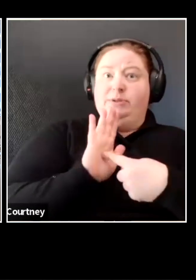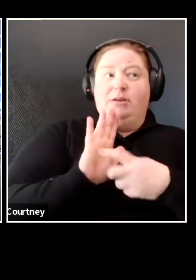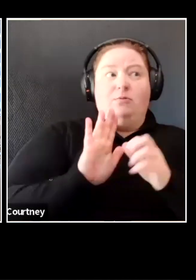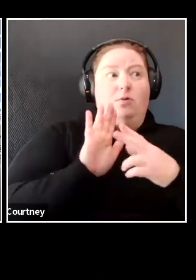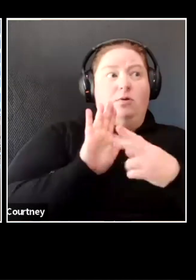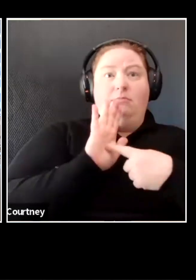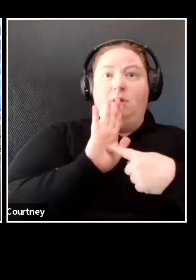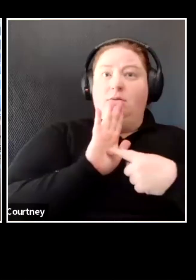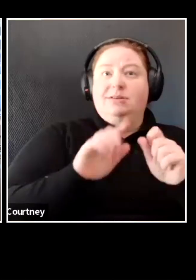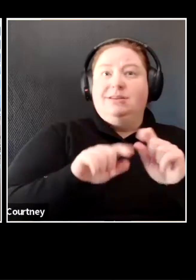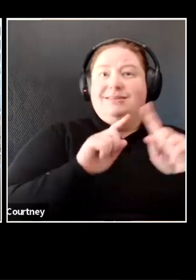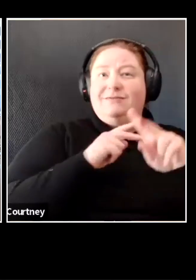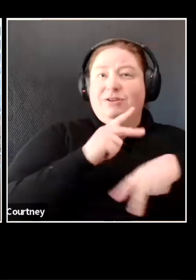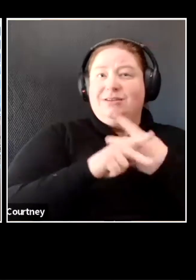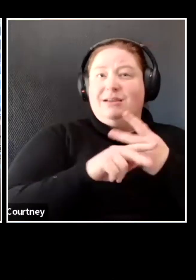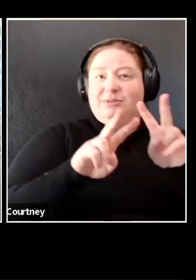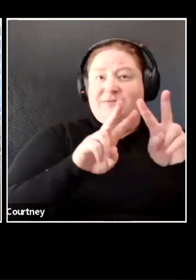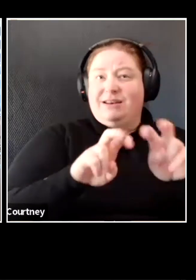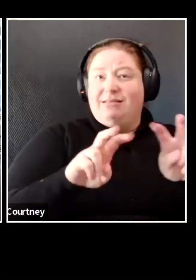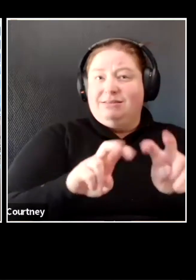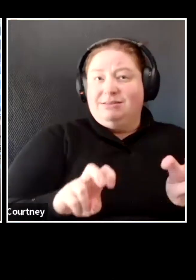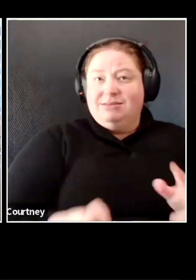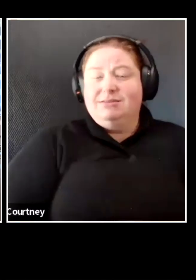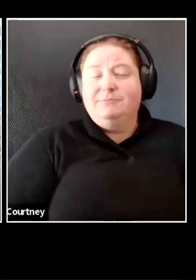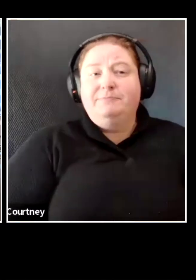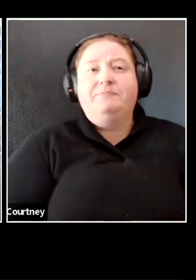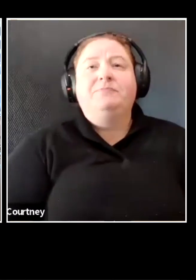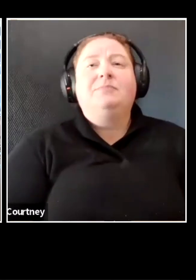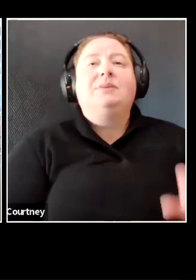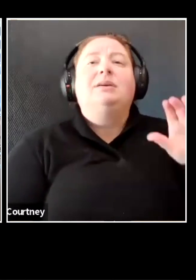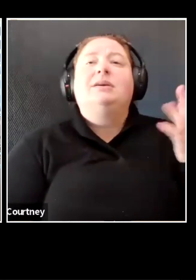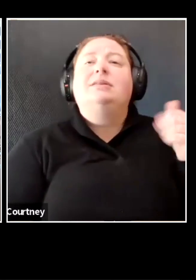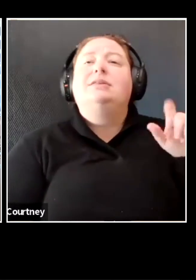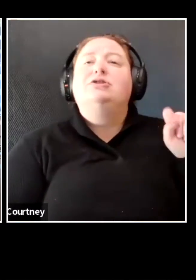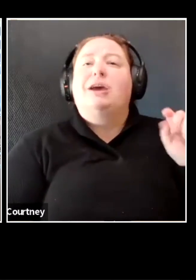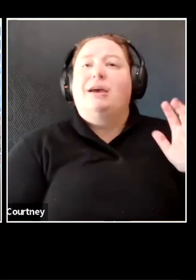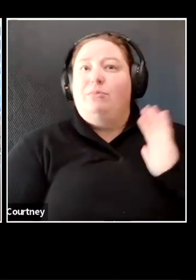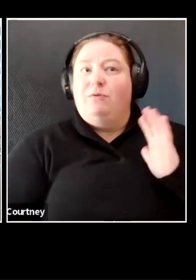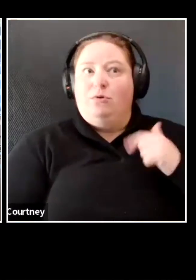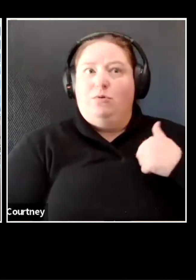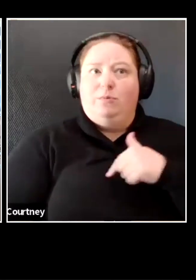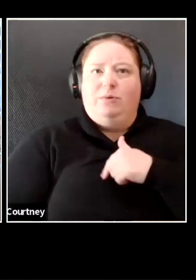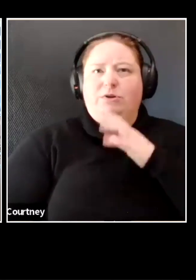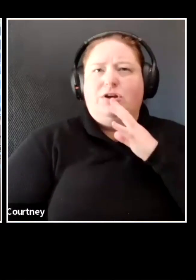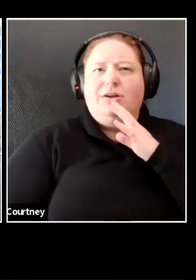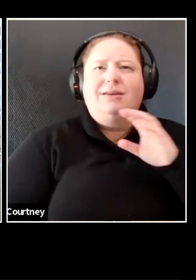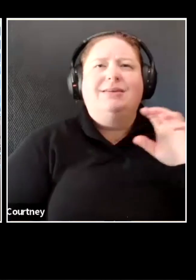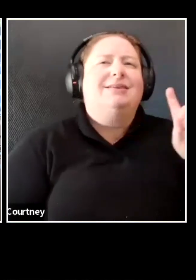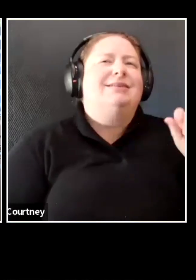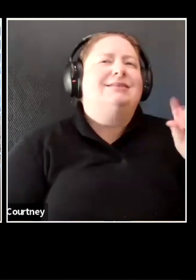an analyses. Um in the chat earlier when we were talking David Miller who's an O&M specialist for